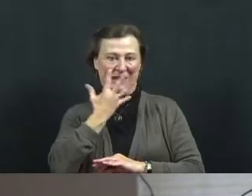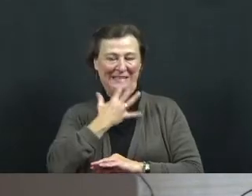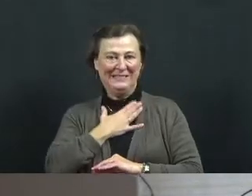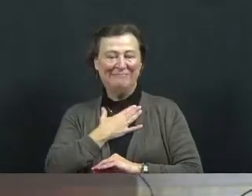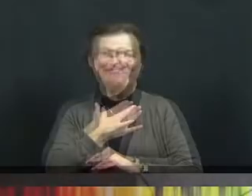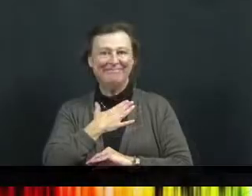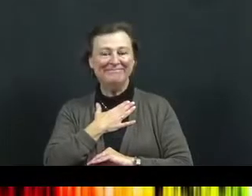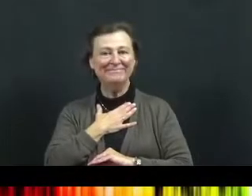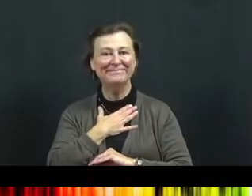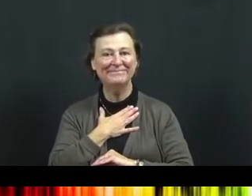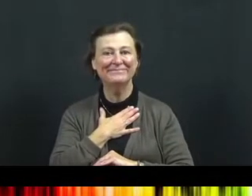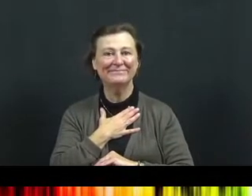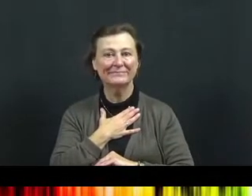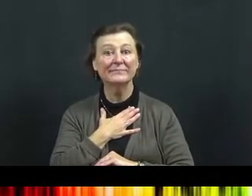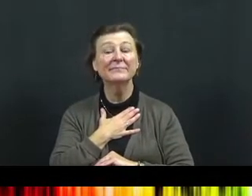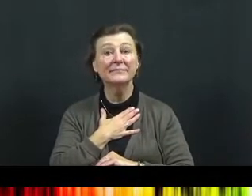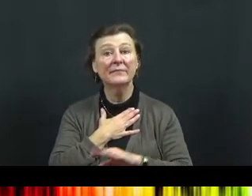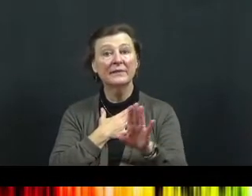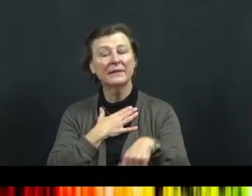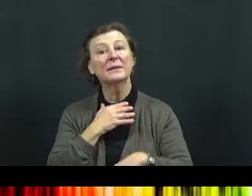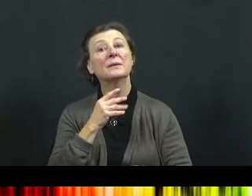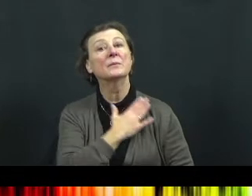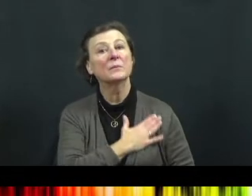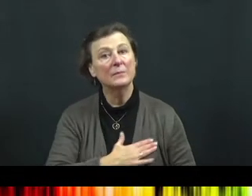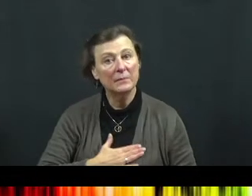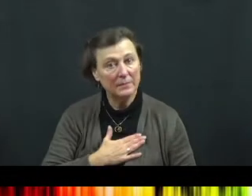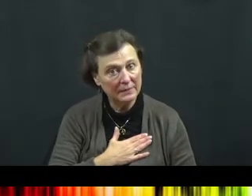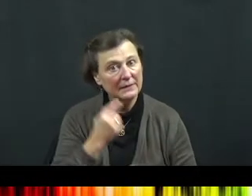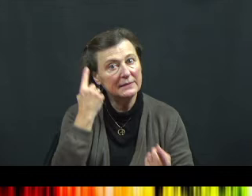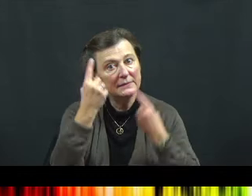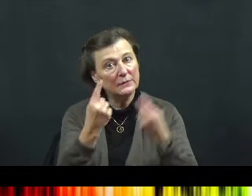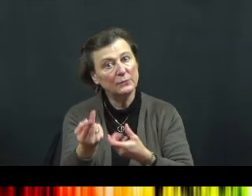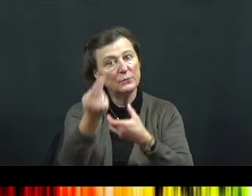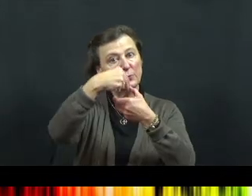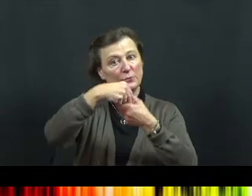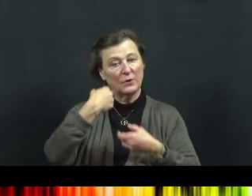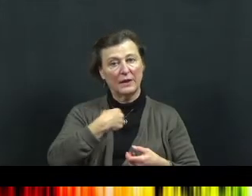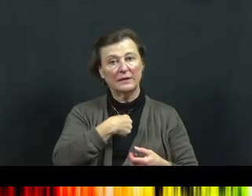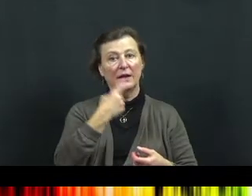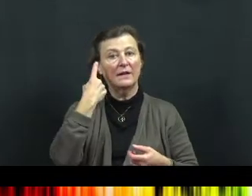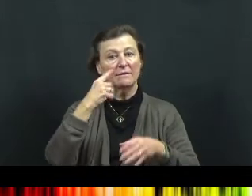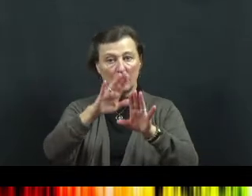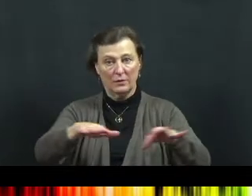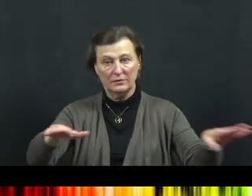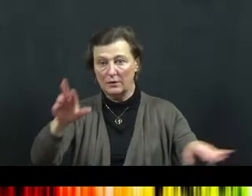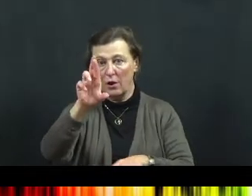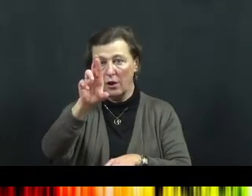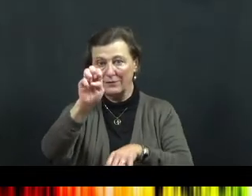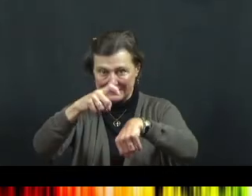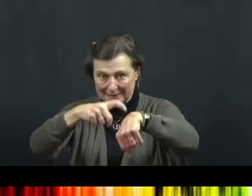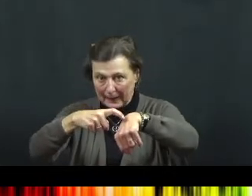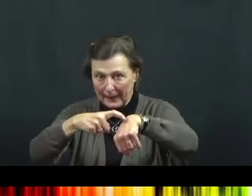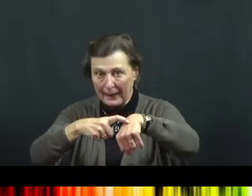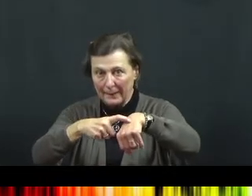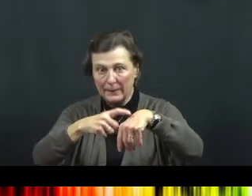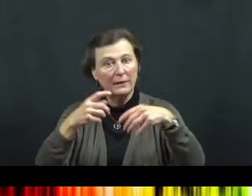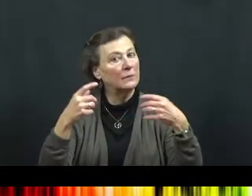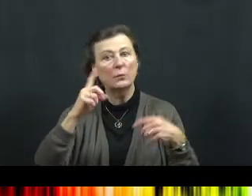Please do consider joining us for the children's religious exploration time being held at 9:45 a.m.